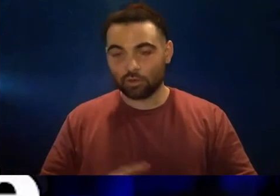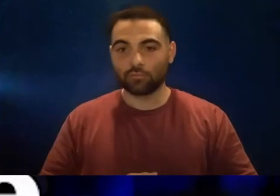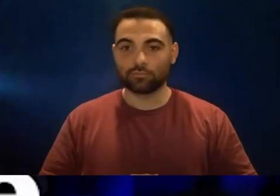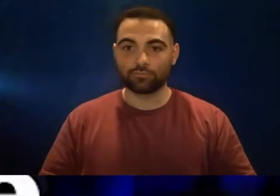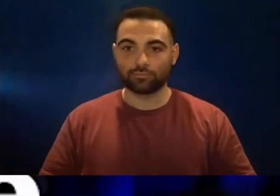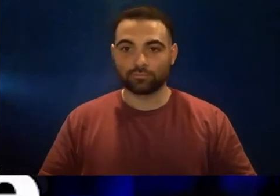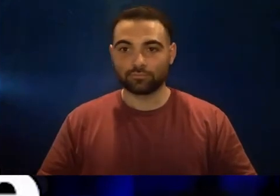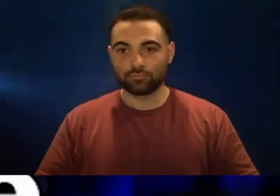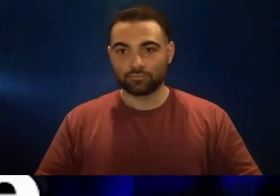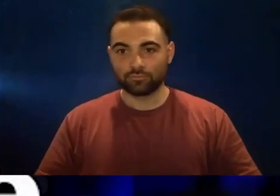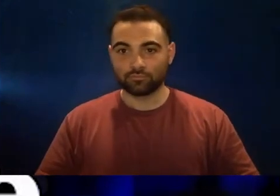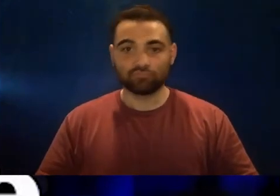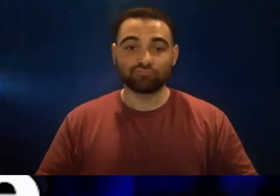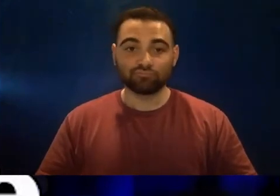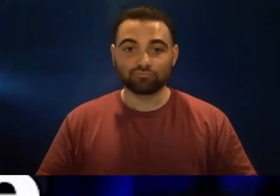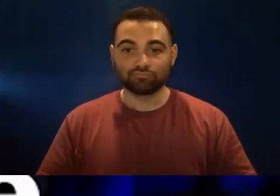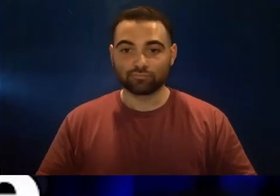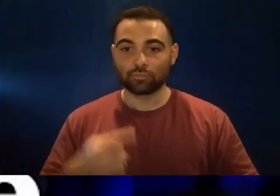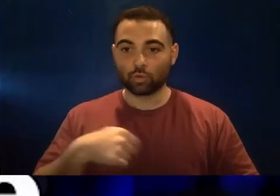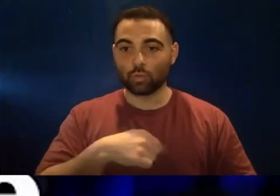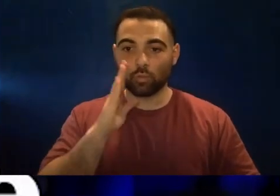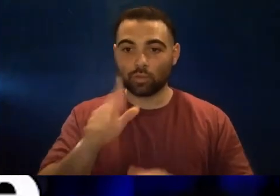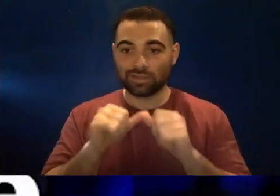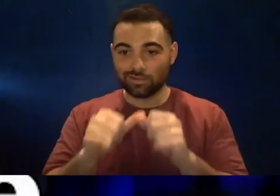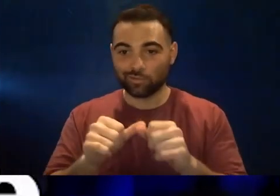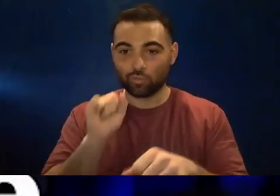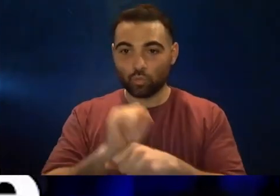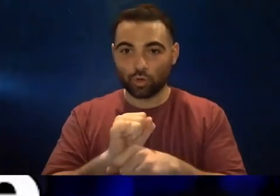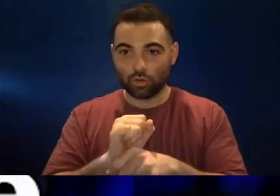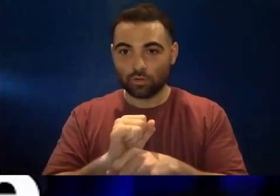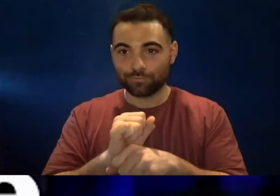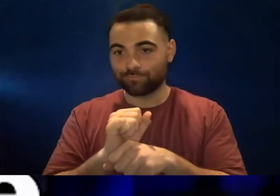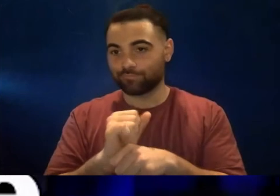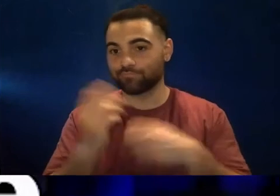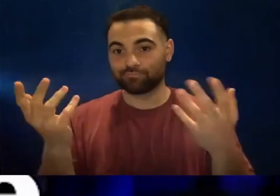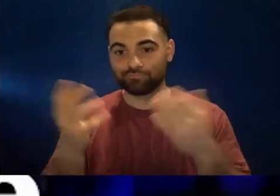And yeah, we're going to continue to work as we can with anybody that can offer that,